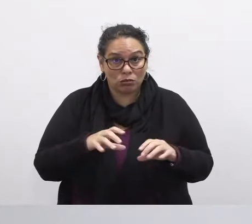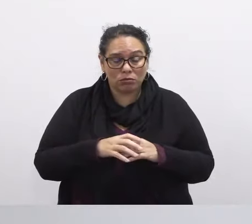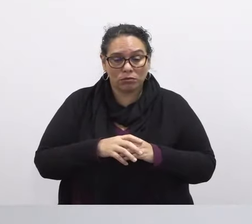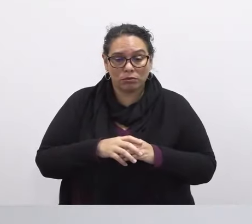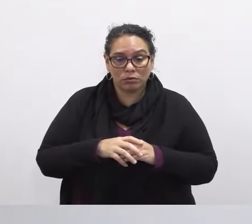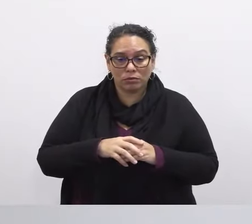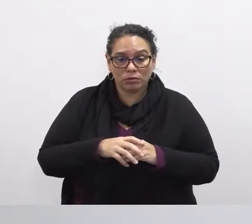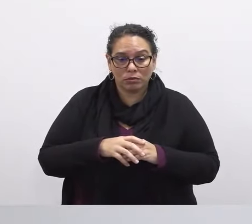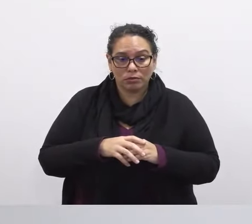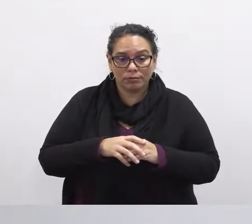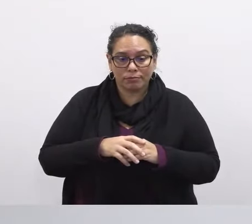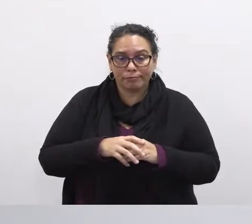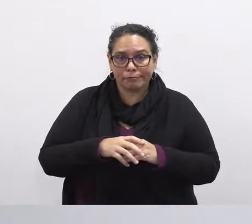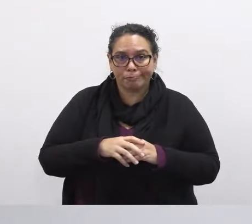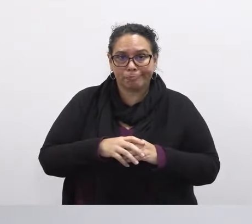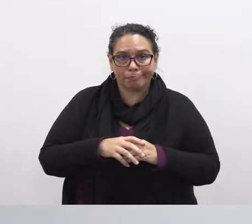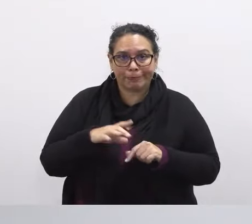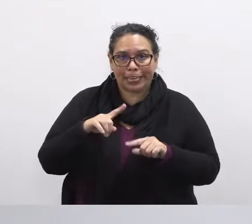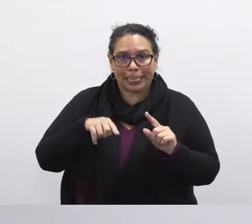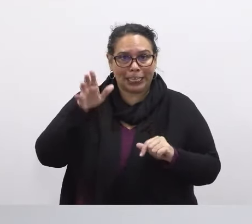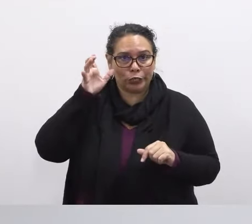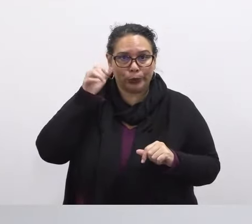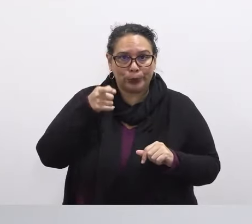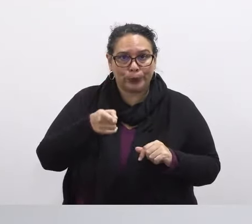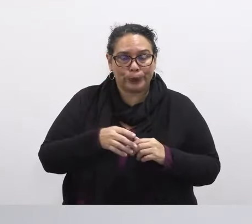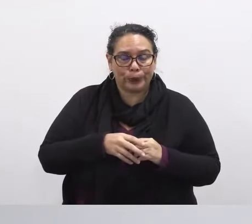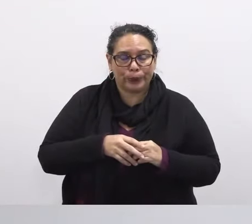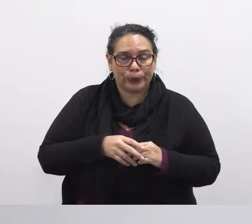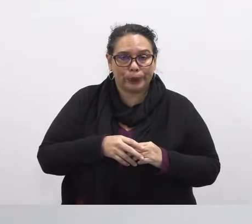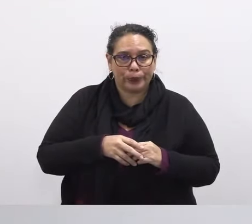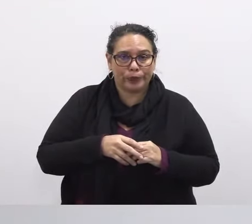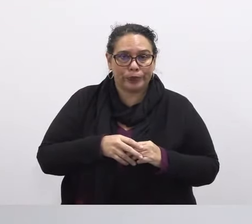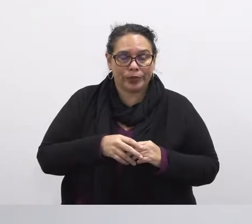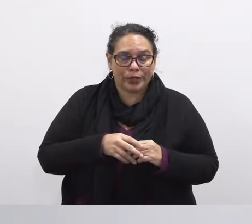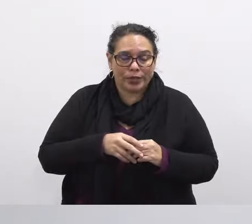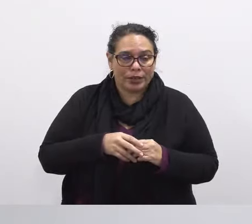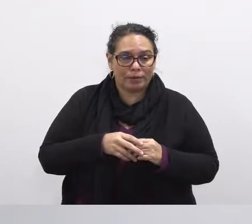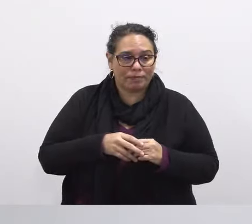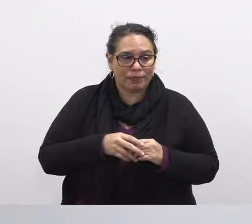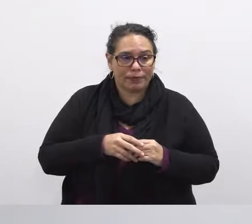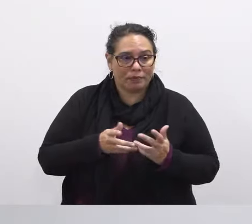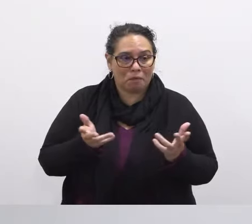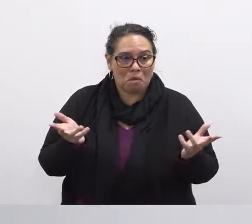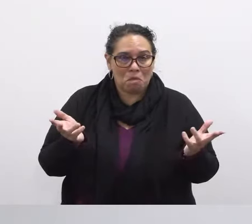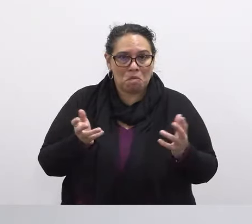[Mr. Suarez] The site has been updated with all of your schools represented, I'm not sure if the maps are on it,